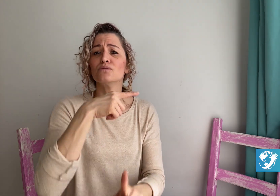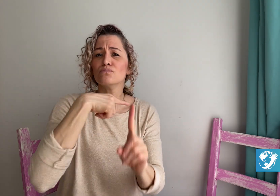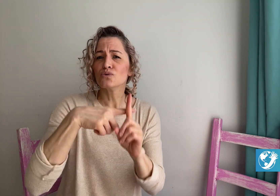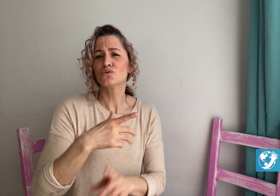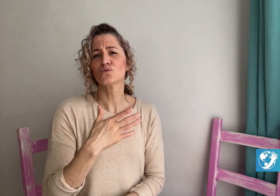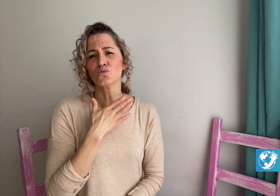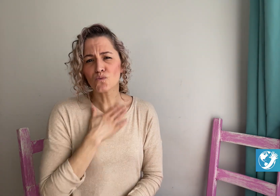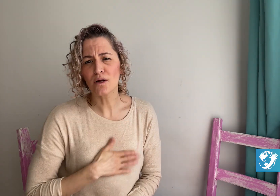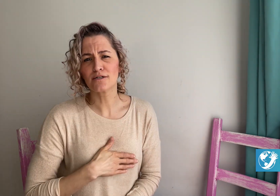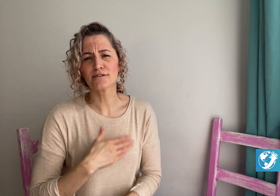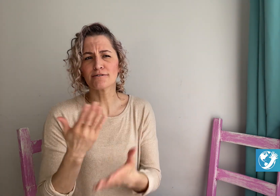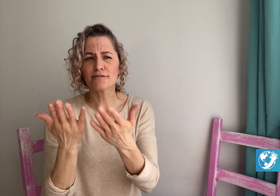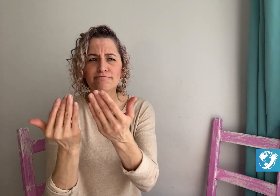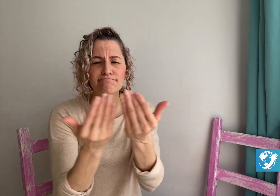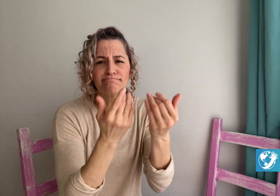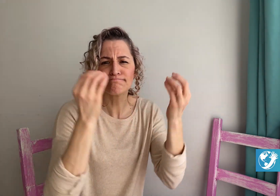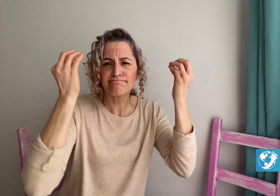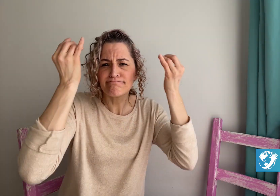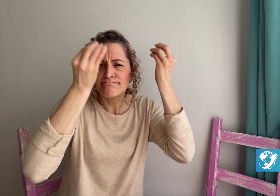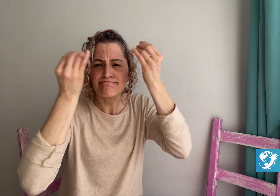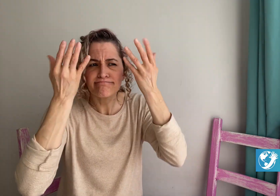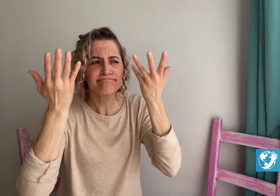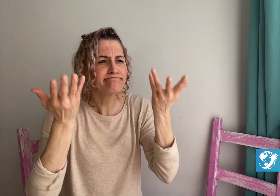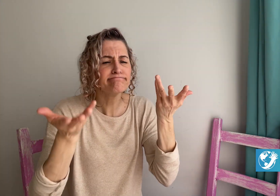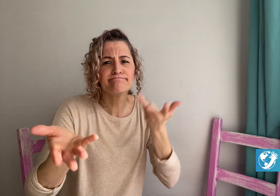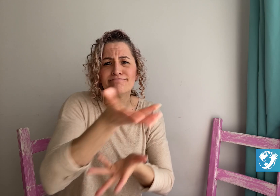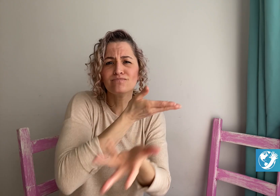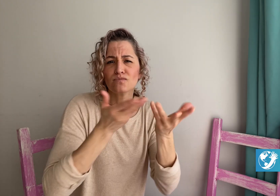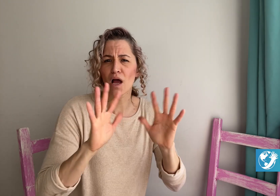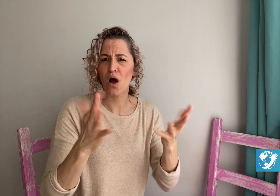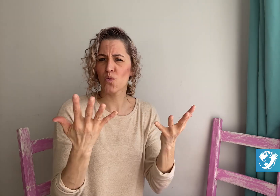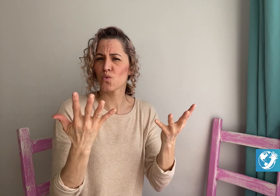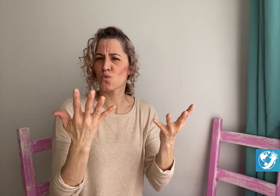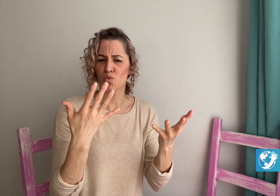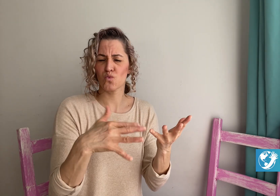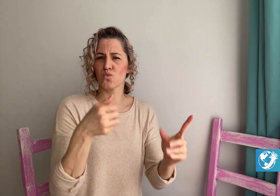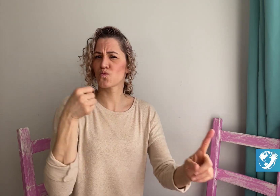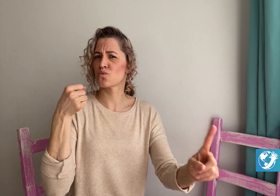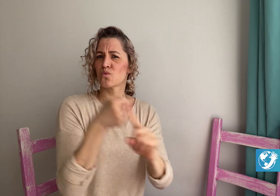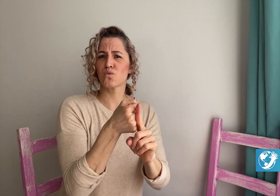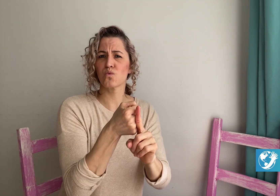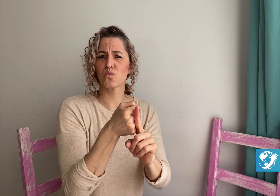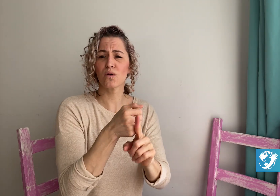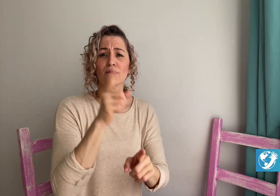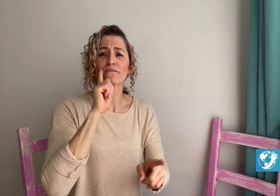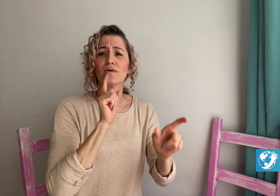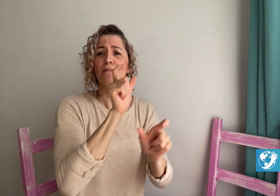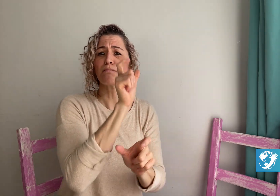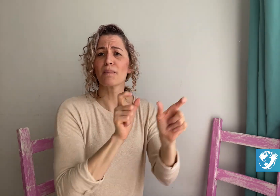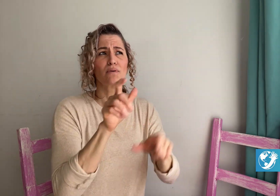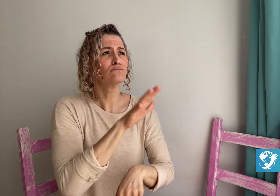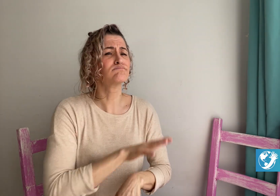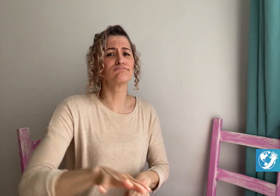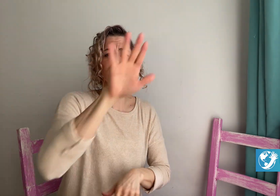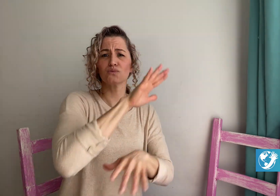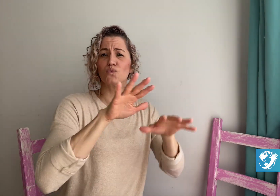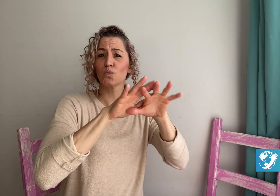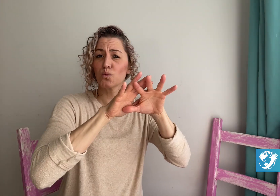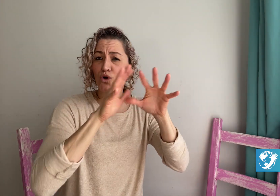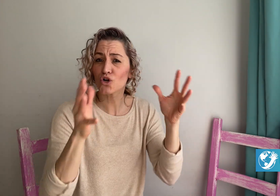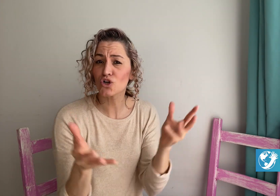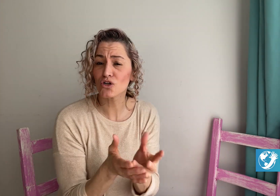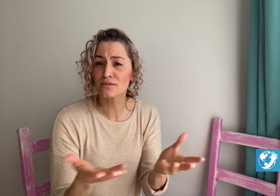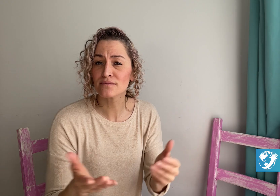Deaf people around the world. Accessibility in prison